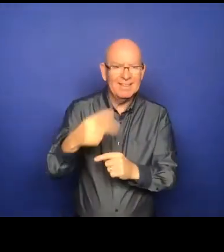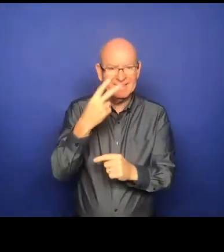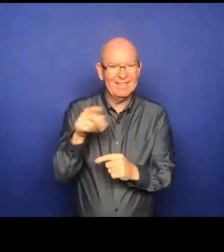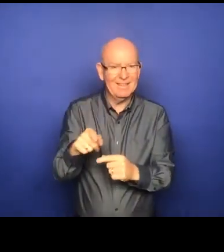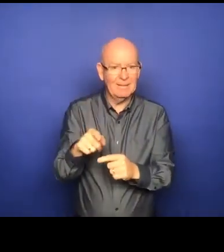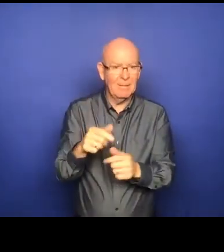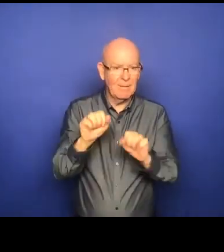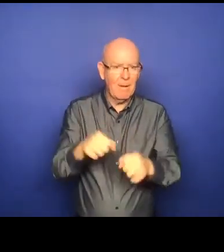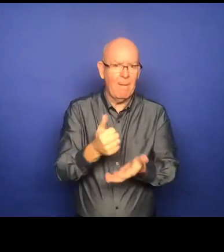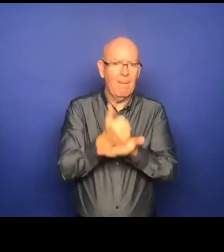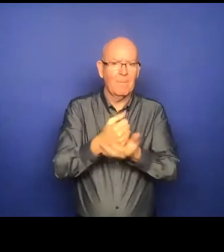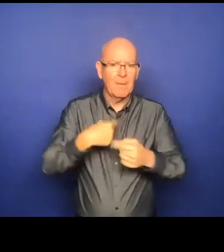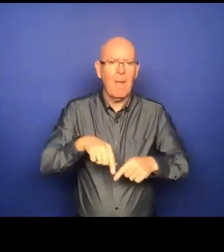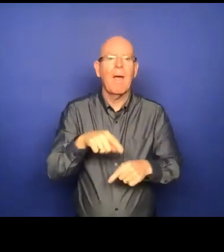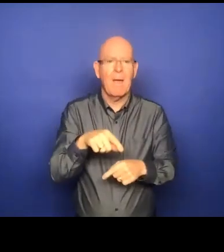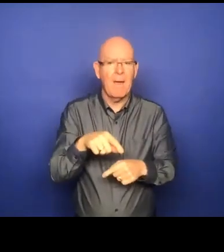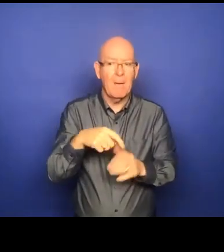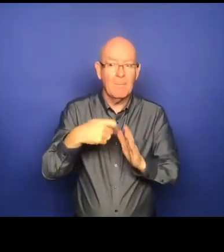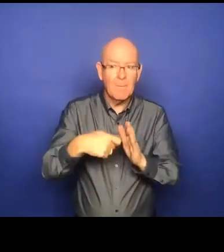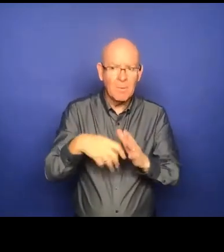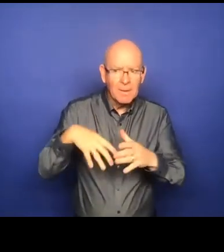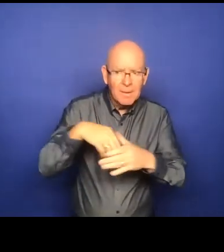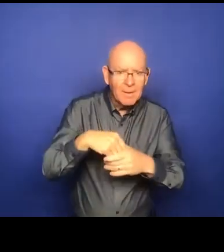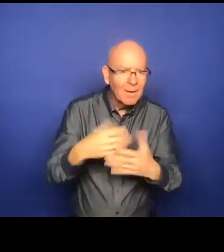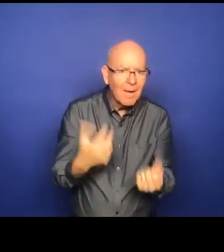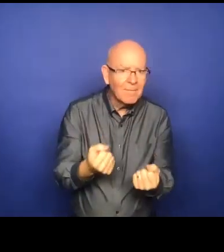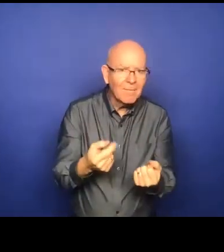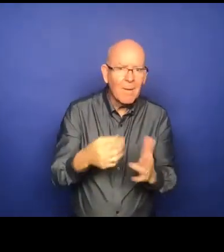information, it has also affected some of the frequently employed